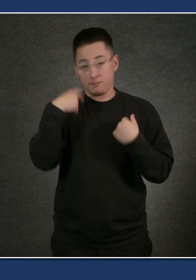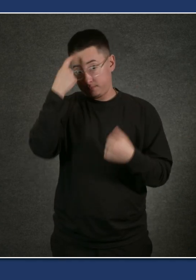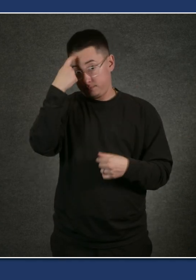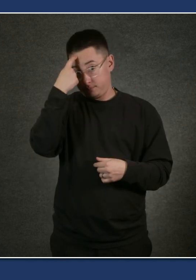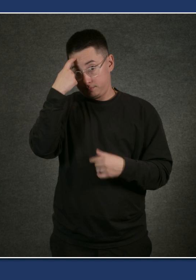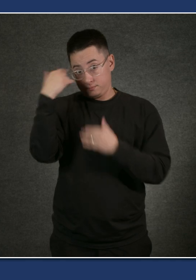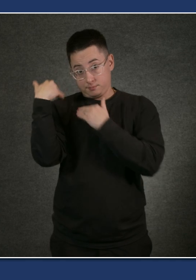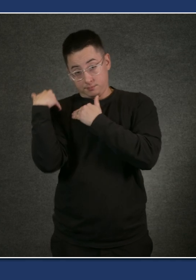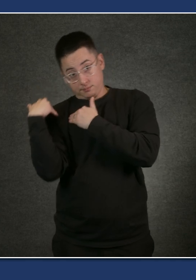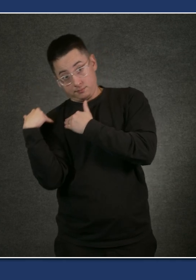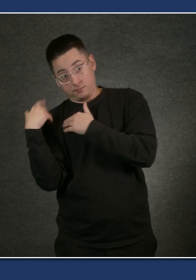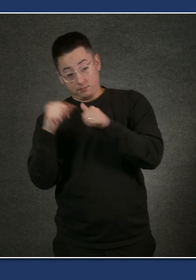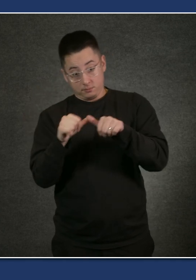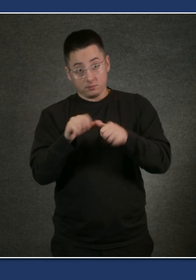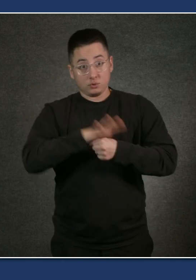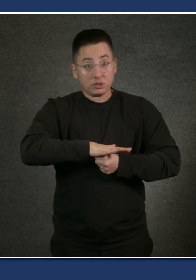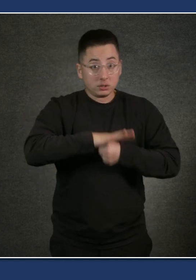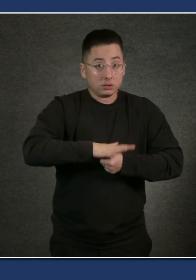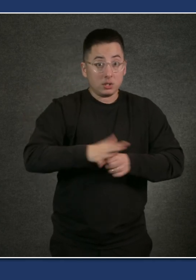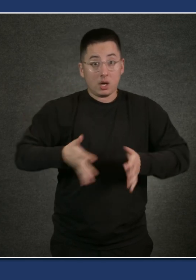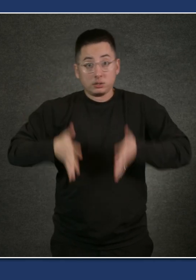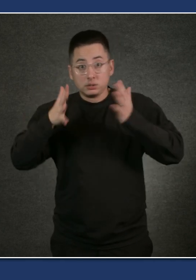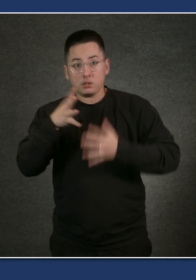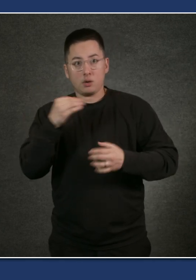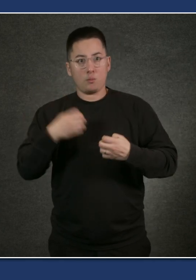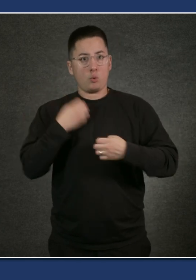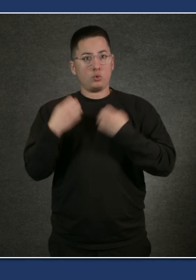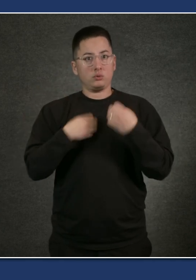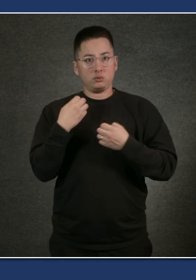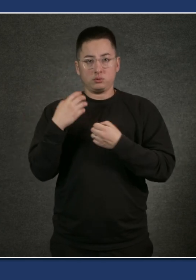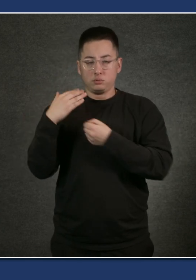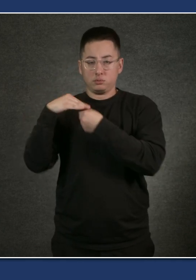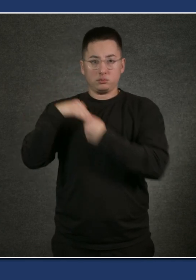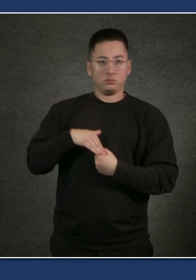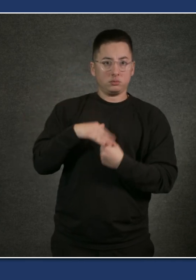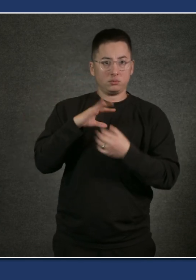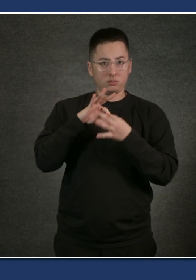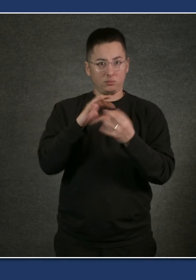of constant stress, anxiety, and emotional strain